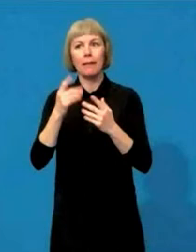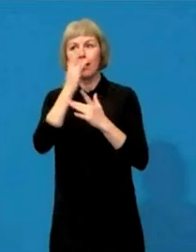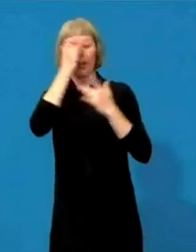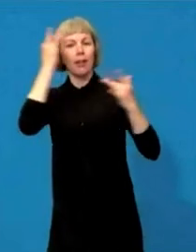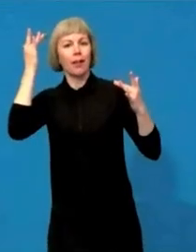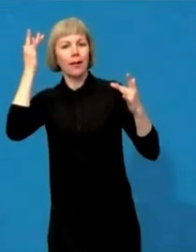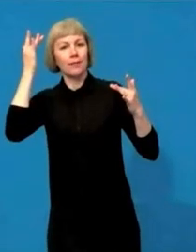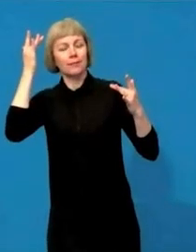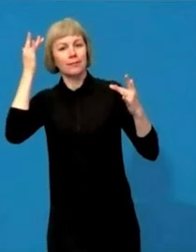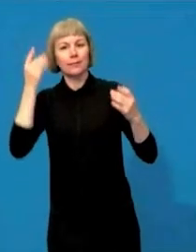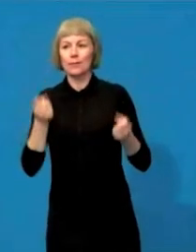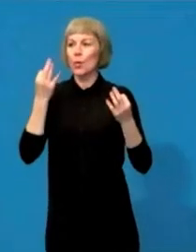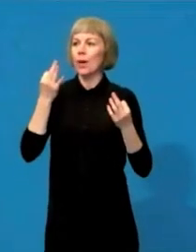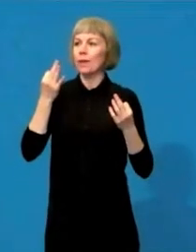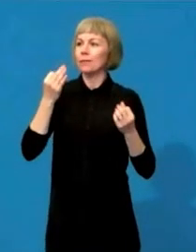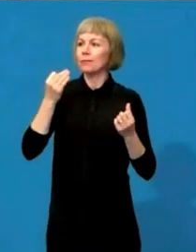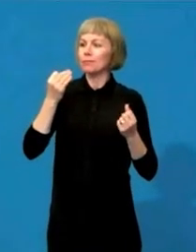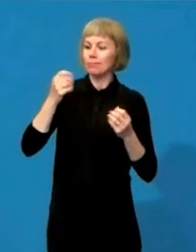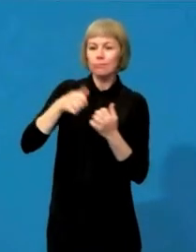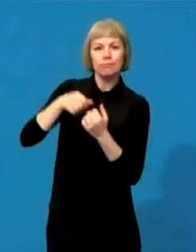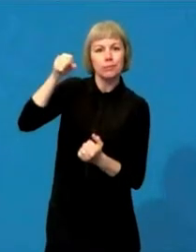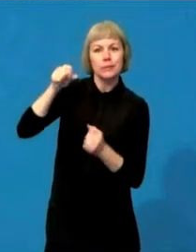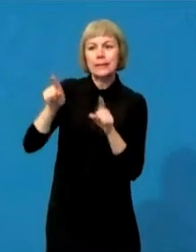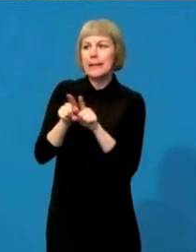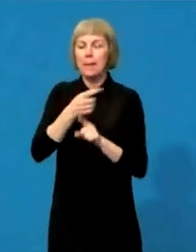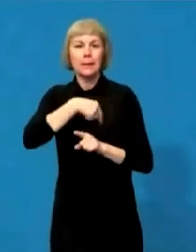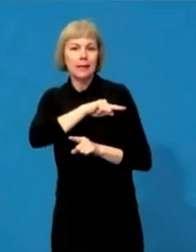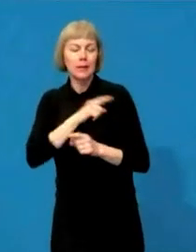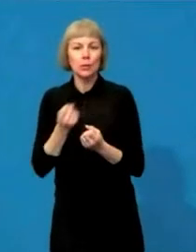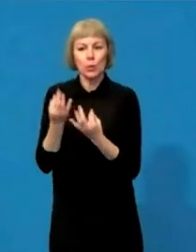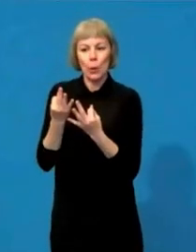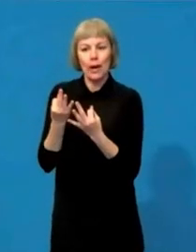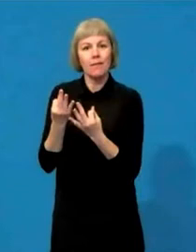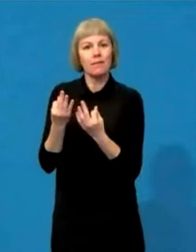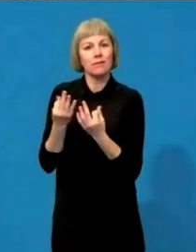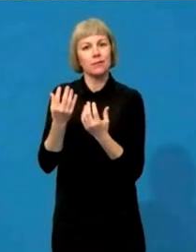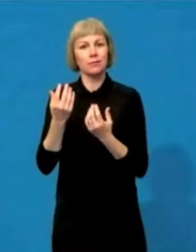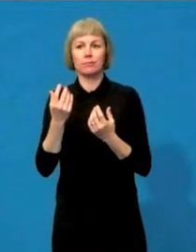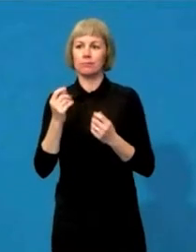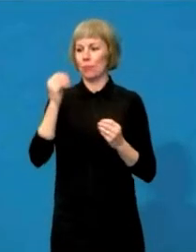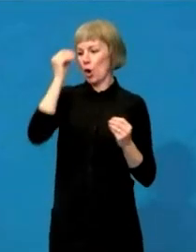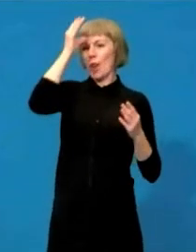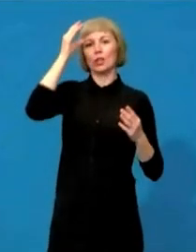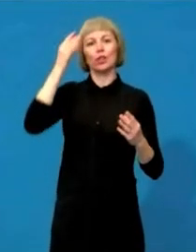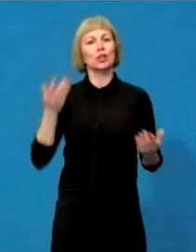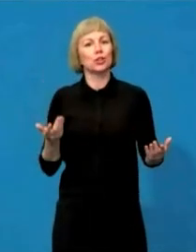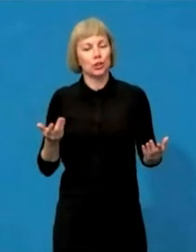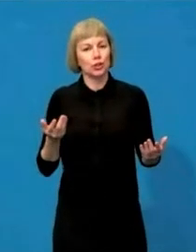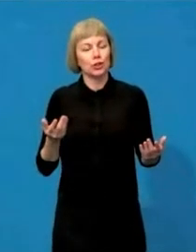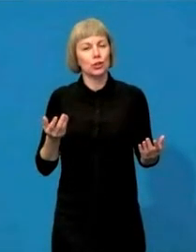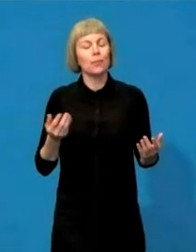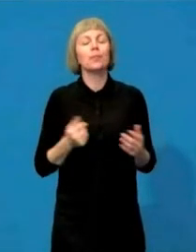And then the role - as Marmingee pointed out, the transition between being on a state -